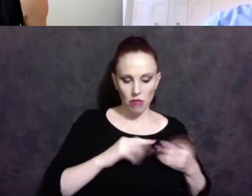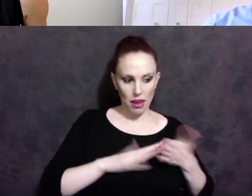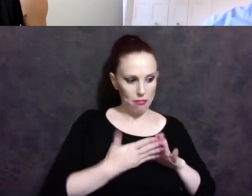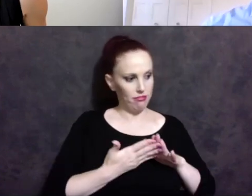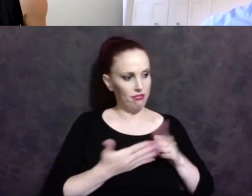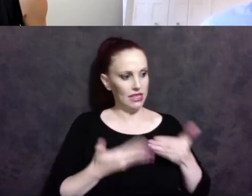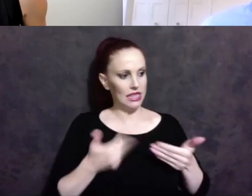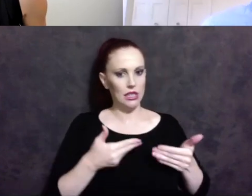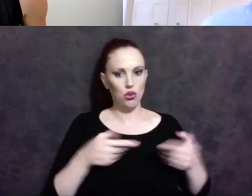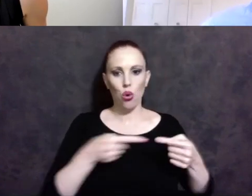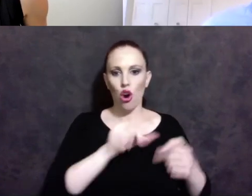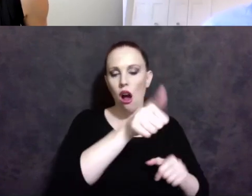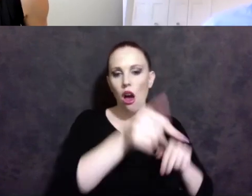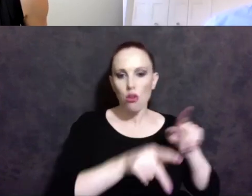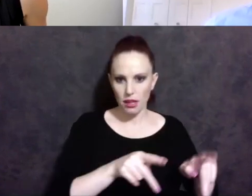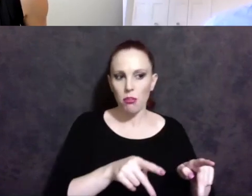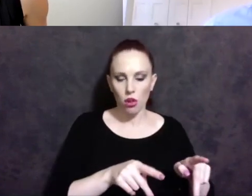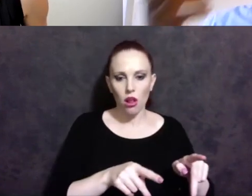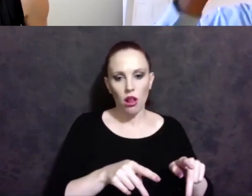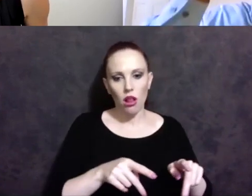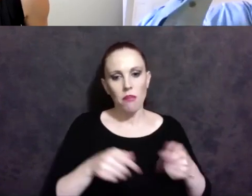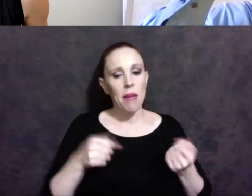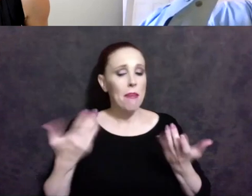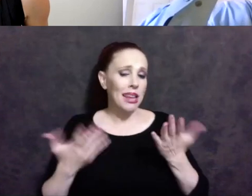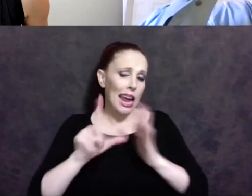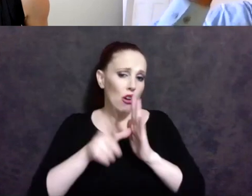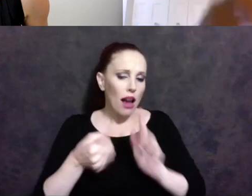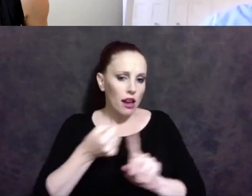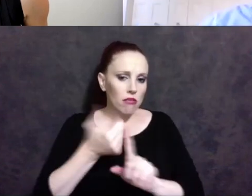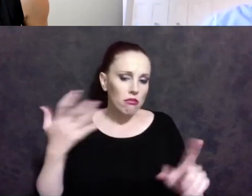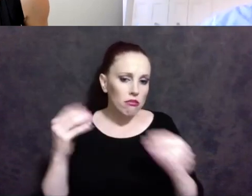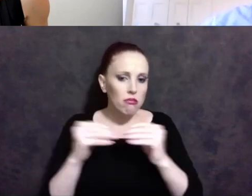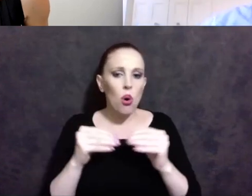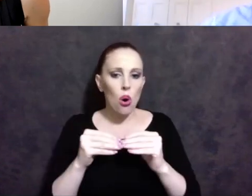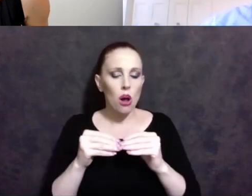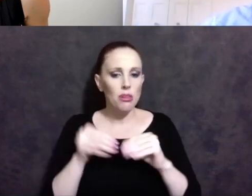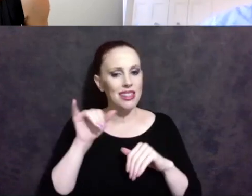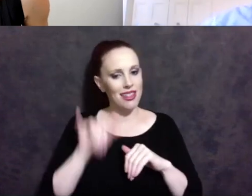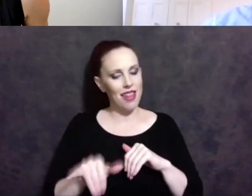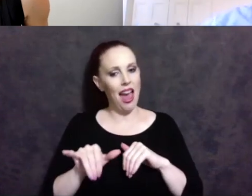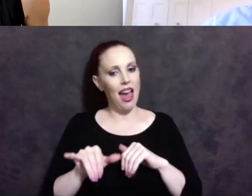We can talk about that later on because that dynamic of challenges with forming empathy